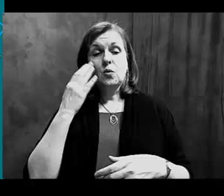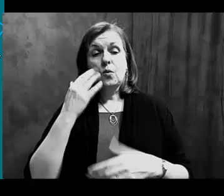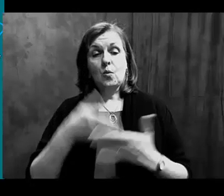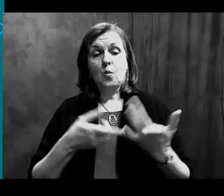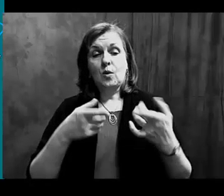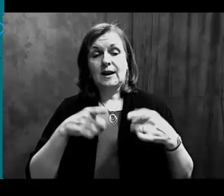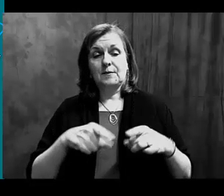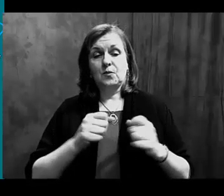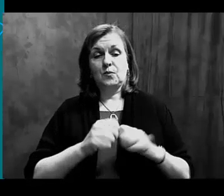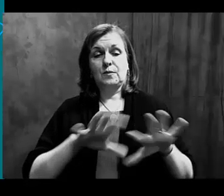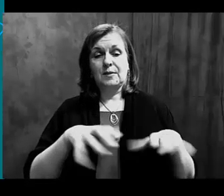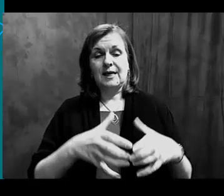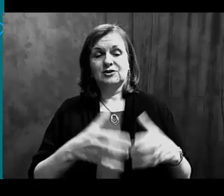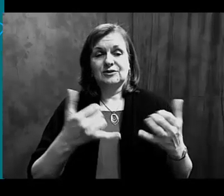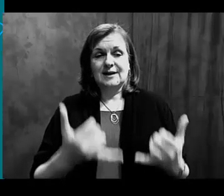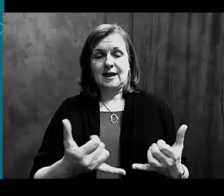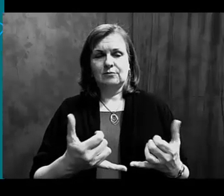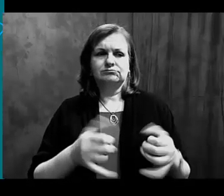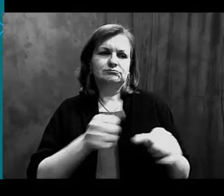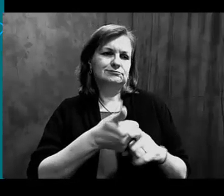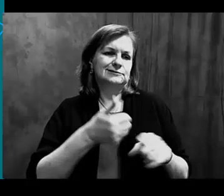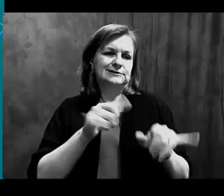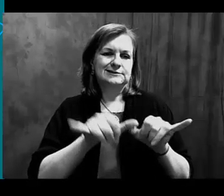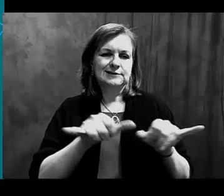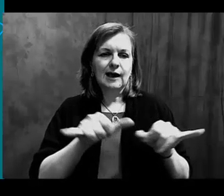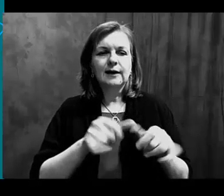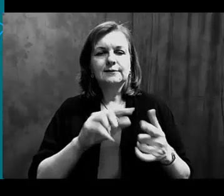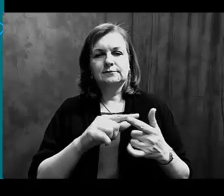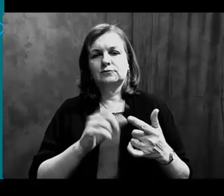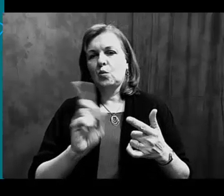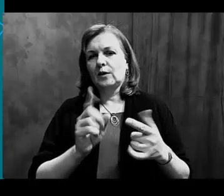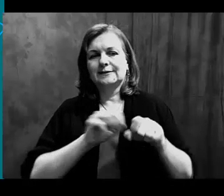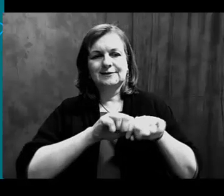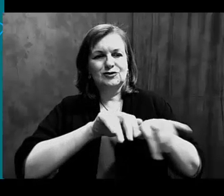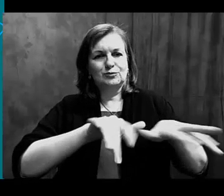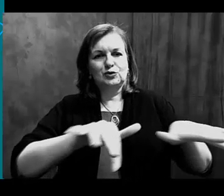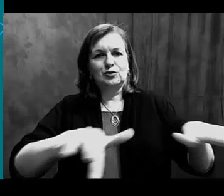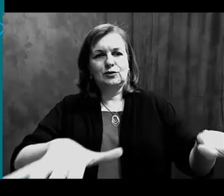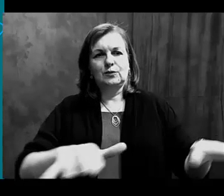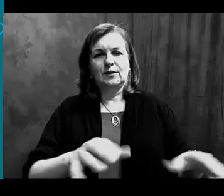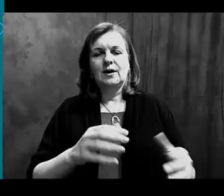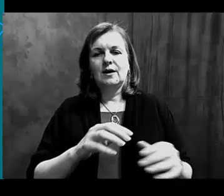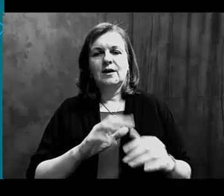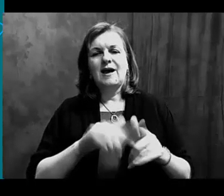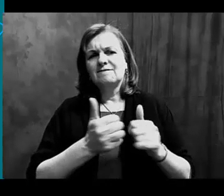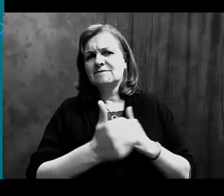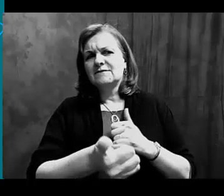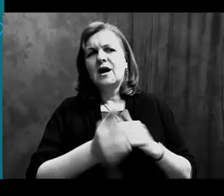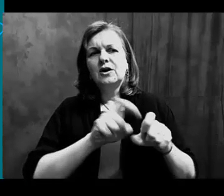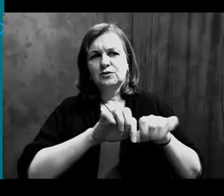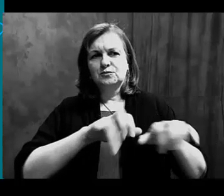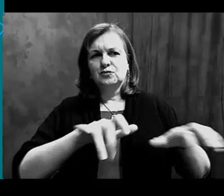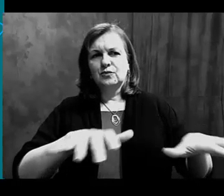the populations? knowing the populations size and distributions so how far does it